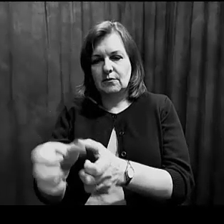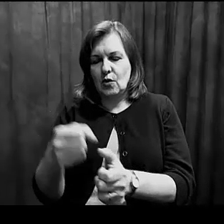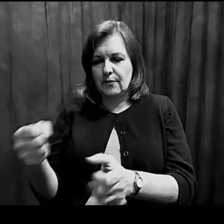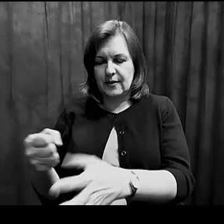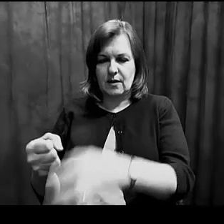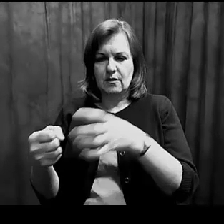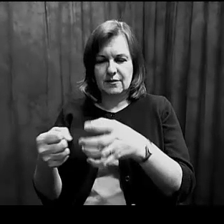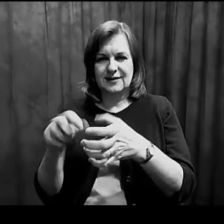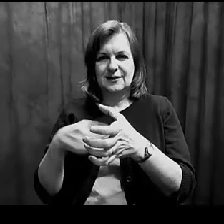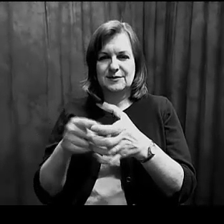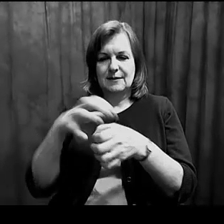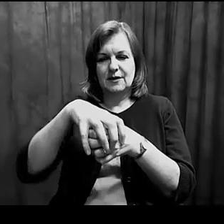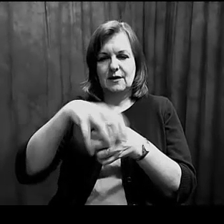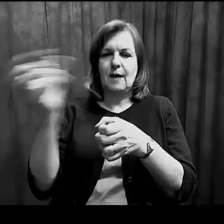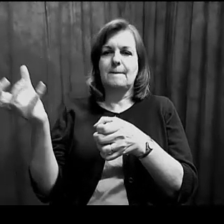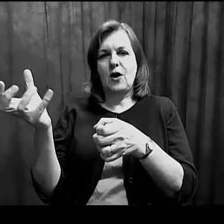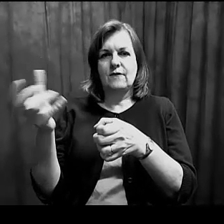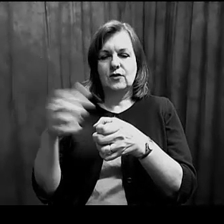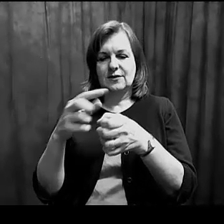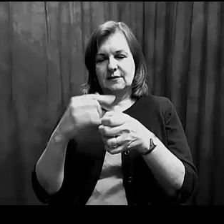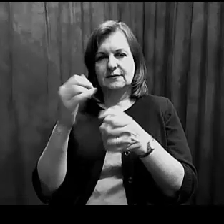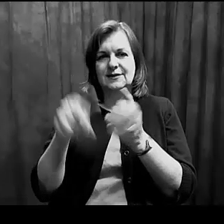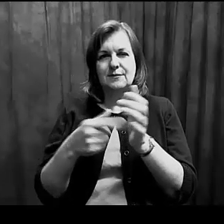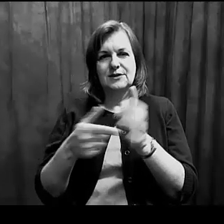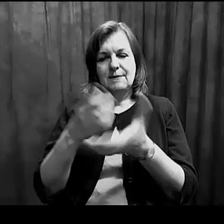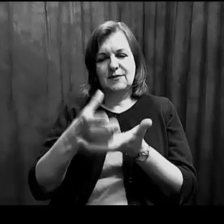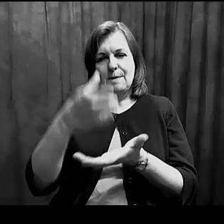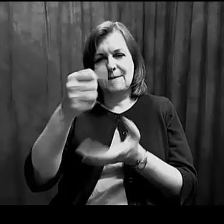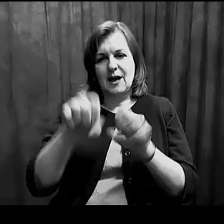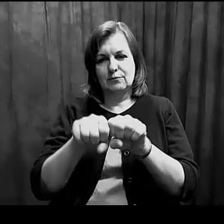you come back the water bottle is all blown out sometimes the cap is missing